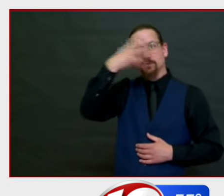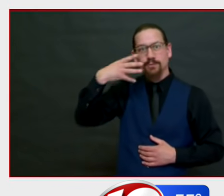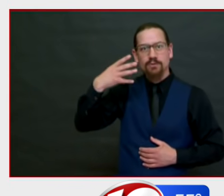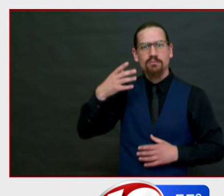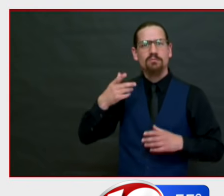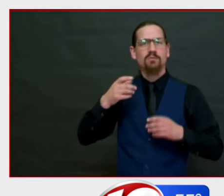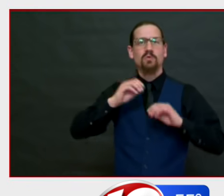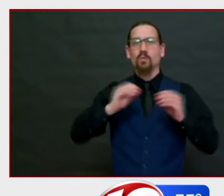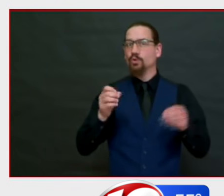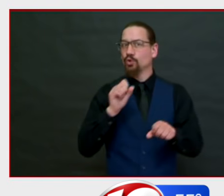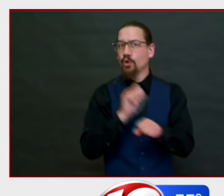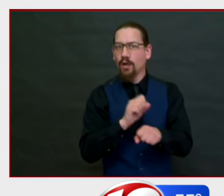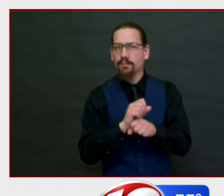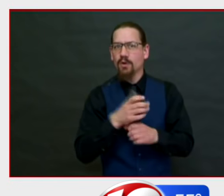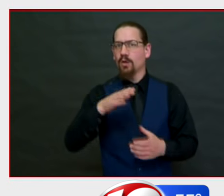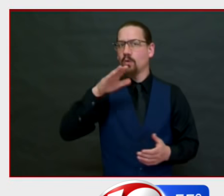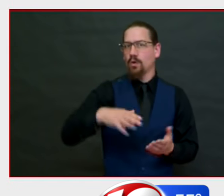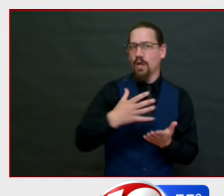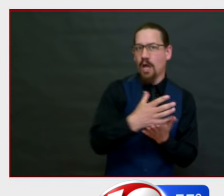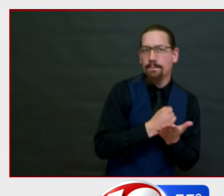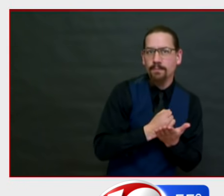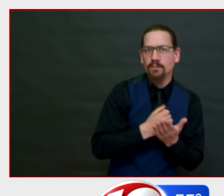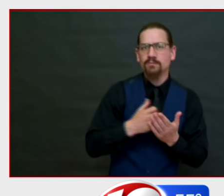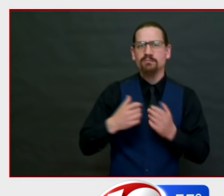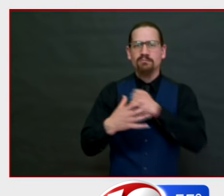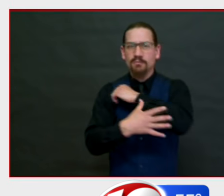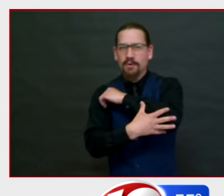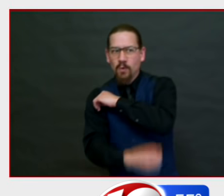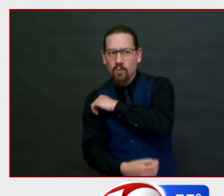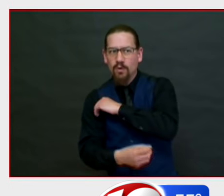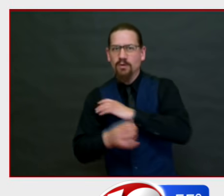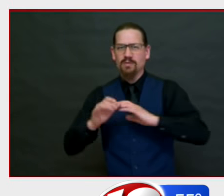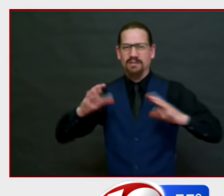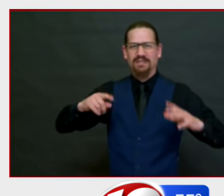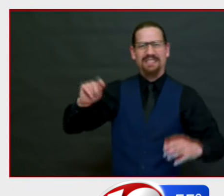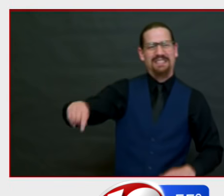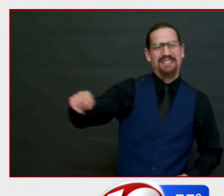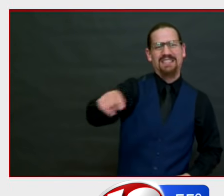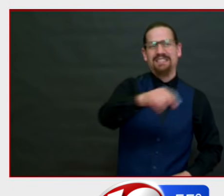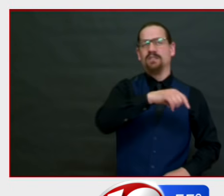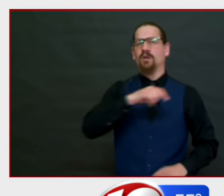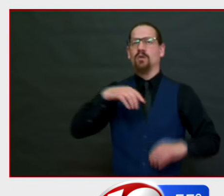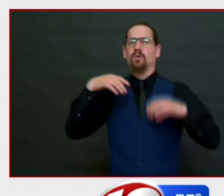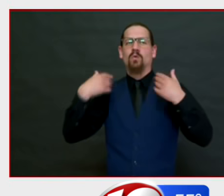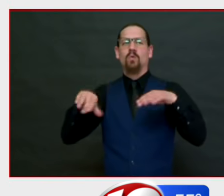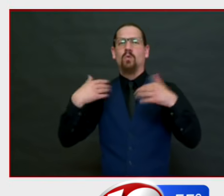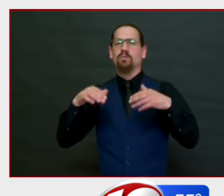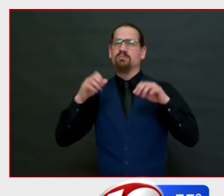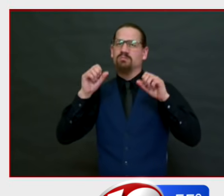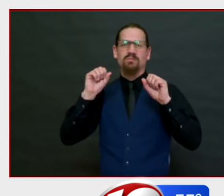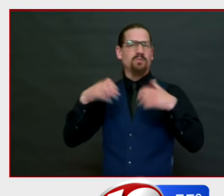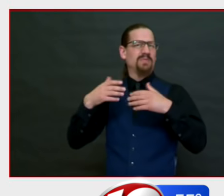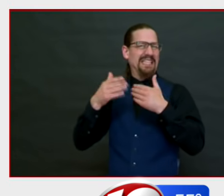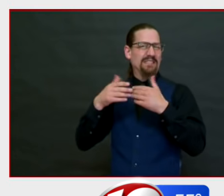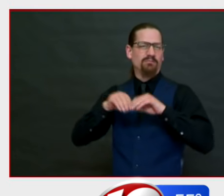HOME IN SINGAPORE IT WAS A DORMITORY STYLE LIVING OF MIGRANT WORKERS, IF YOU DON'T GET TO THOSE OUTBREAKS QUICKLY ENOUGH, THAT'S WHEN THE VIRUS